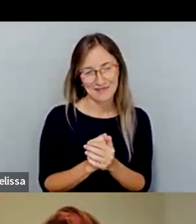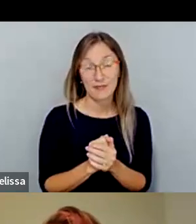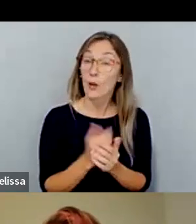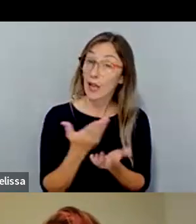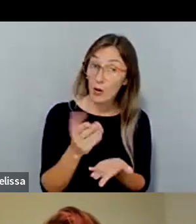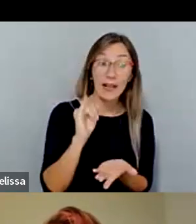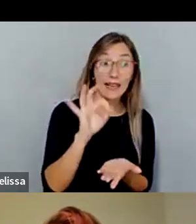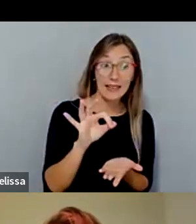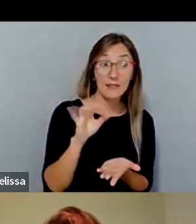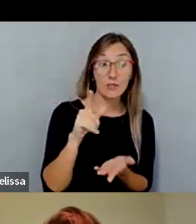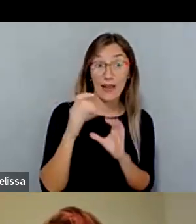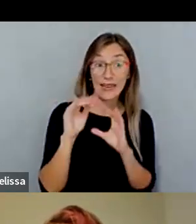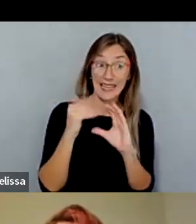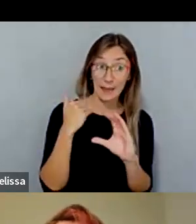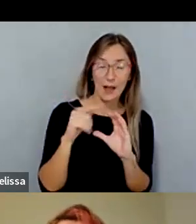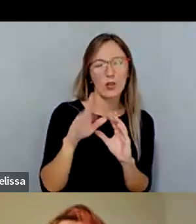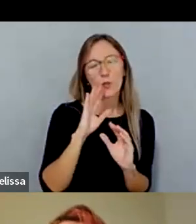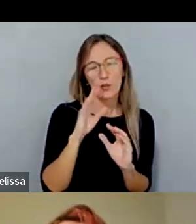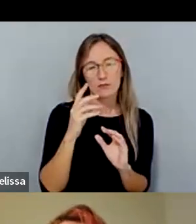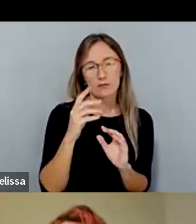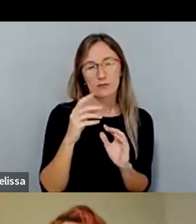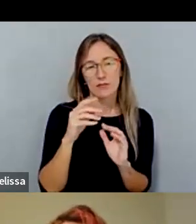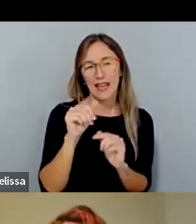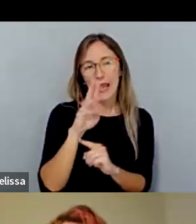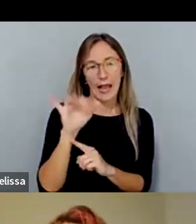that I have been trying to crack down years. Thank you so much.